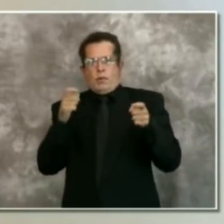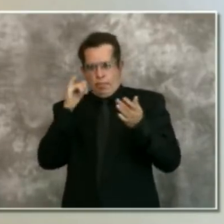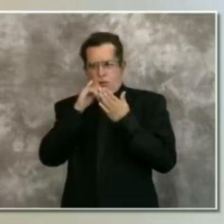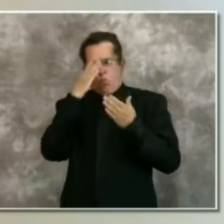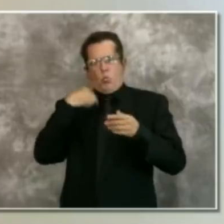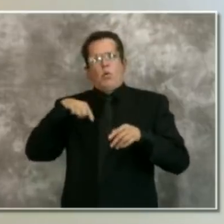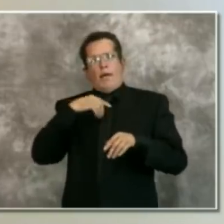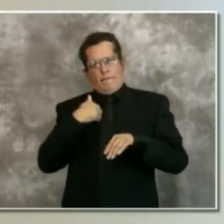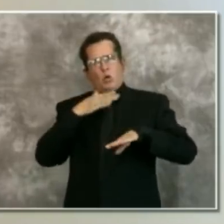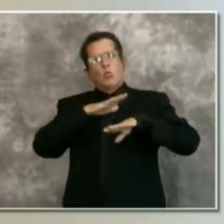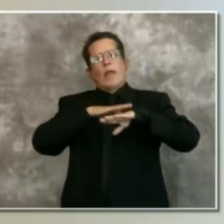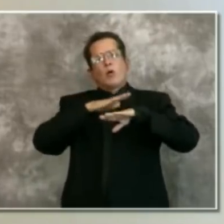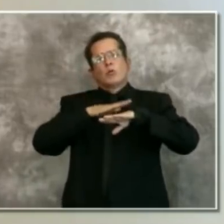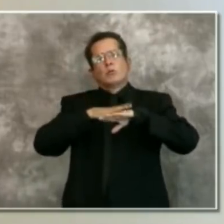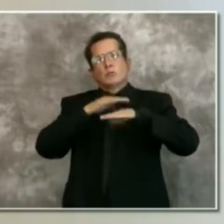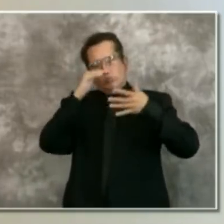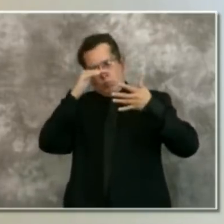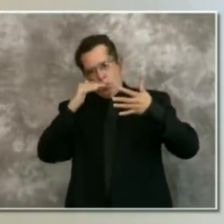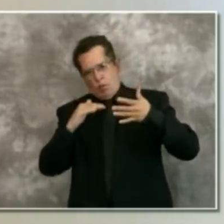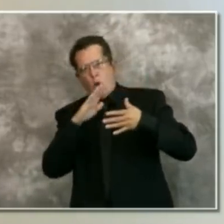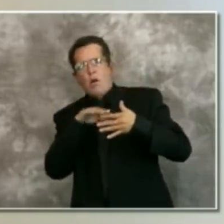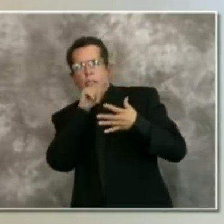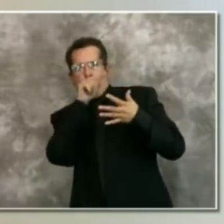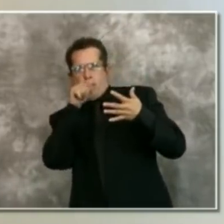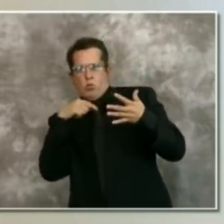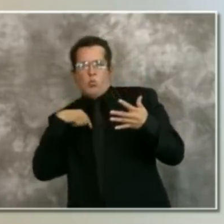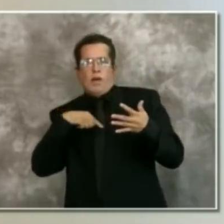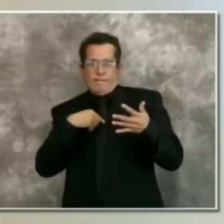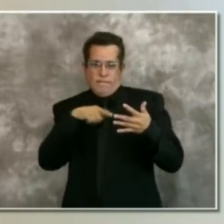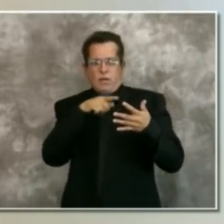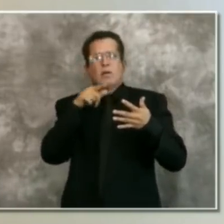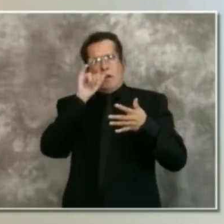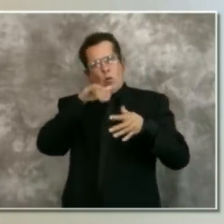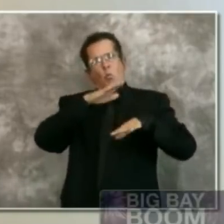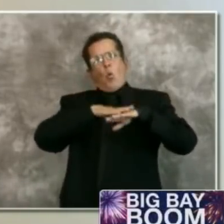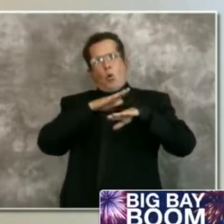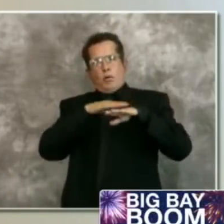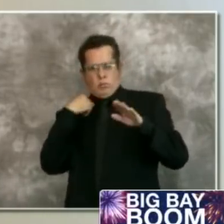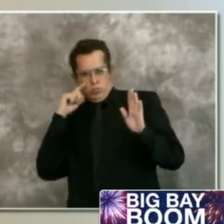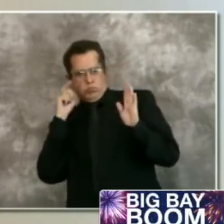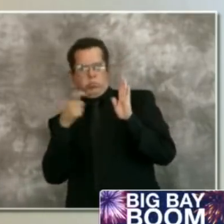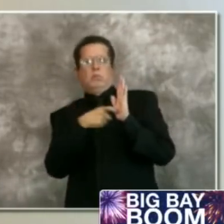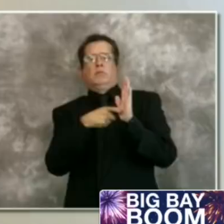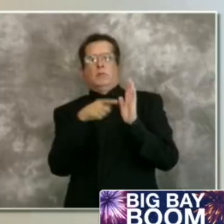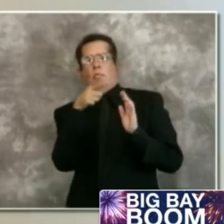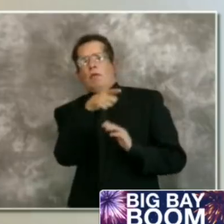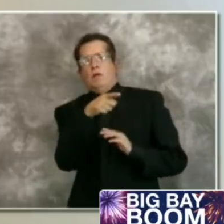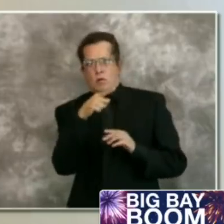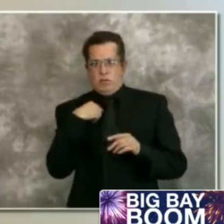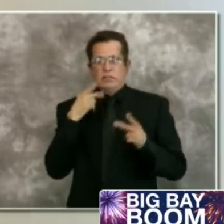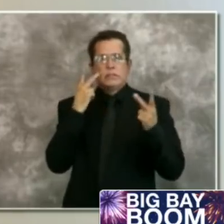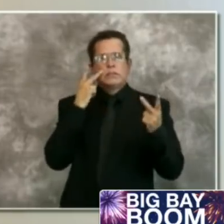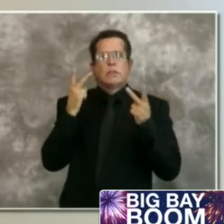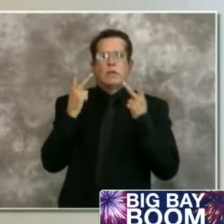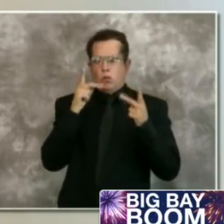RIGHT, BUT WHAT WE WANT TO AVOID ALL WHAT'S SIGNIFICANT SPREAD. AND THAT'S WHY WE PUT IN PLACE THE TRIGGERS THAT WE